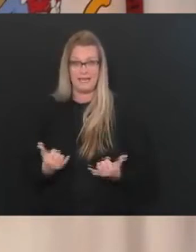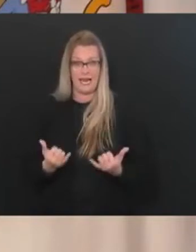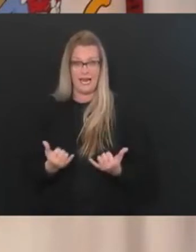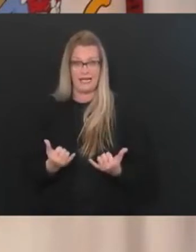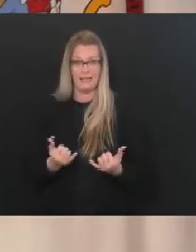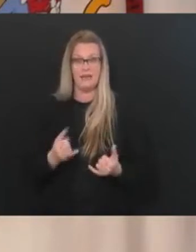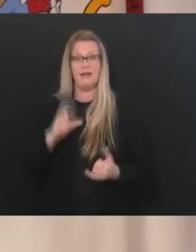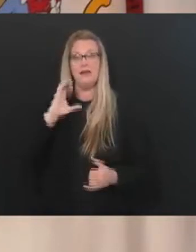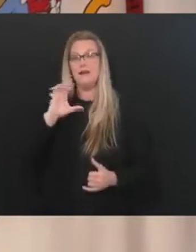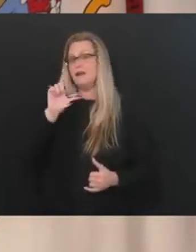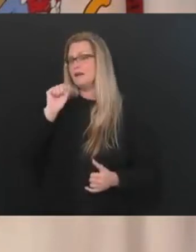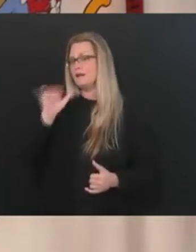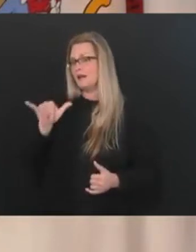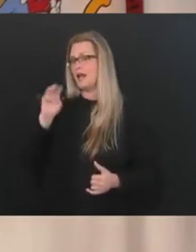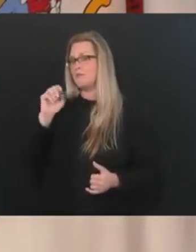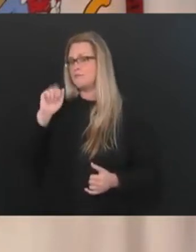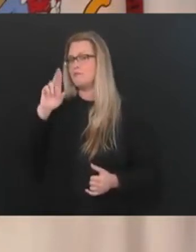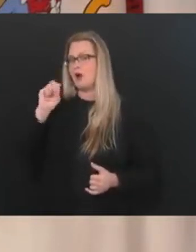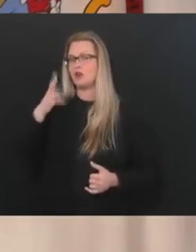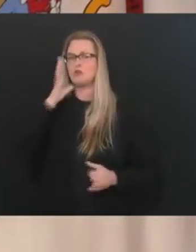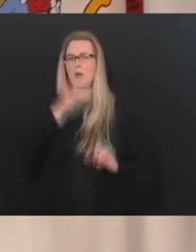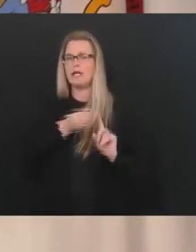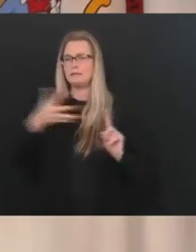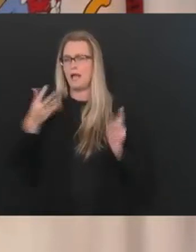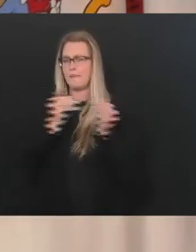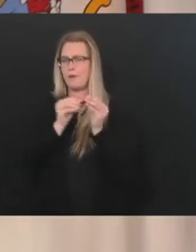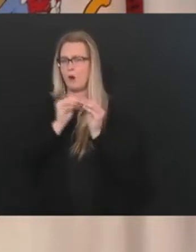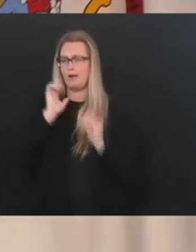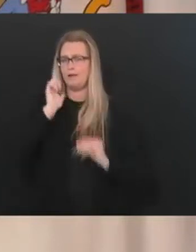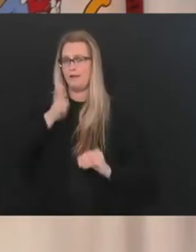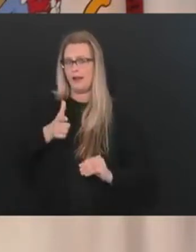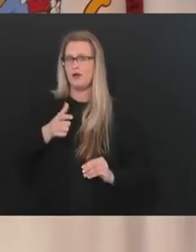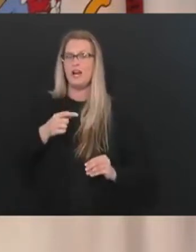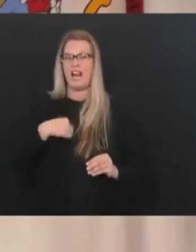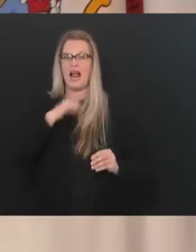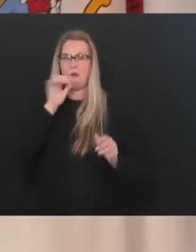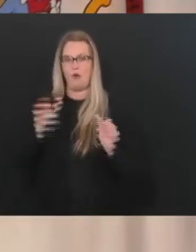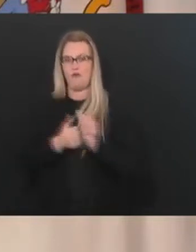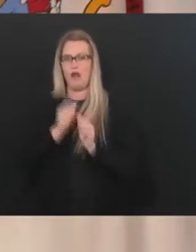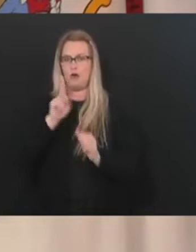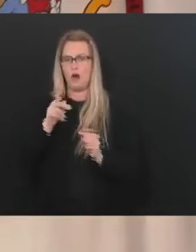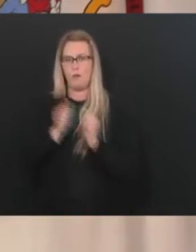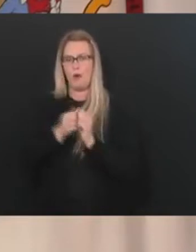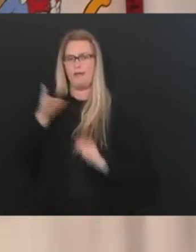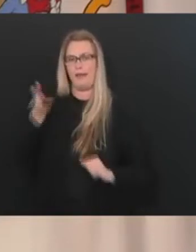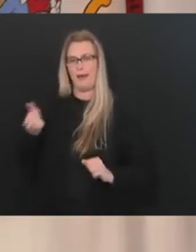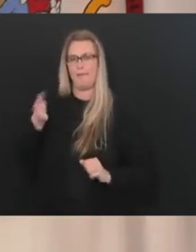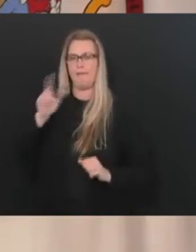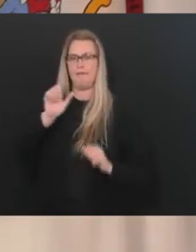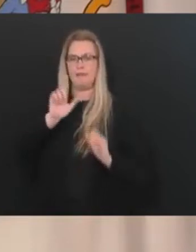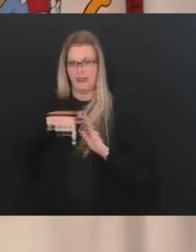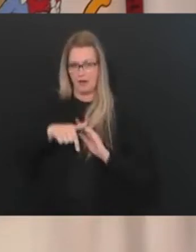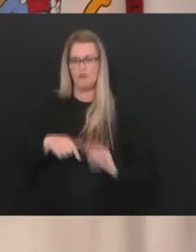KNOW, PEOPLE ALL IN FAIRMONT. WE DON'T NEED FAIRMONT TODAY. DR. CLAY MARSH WILL BE